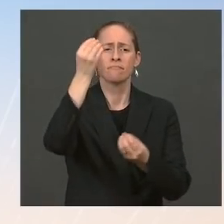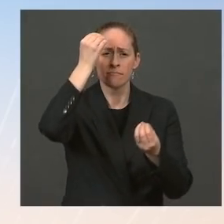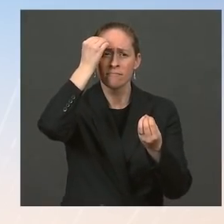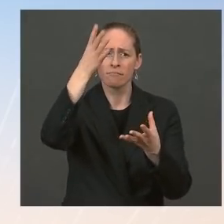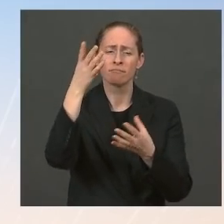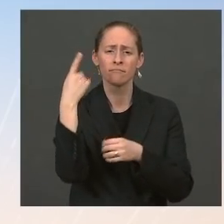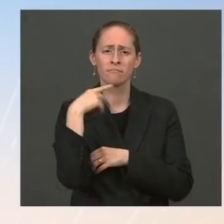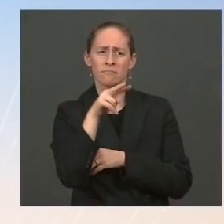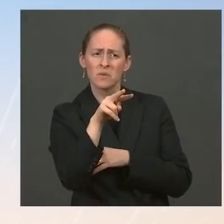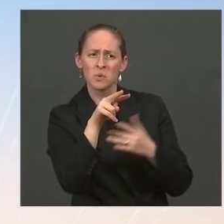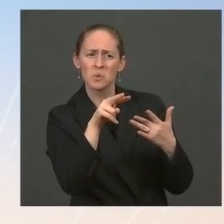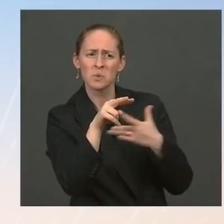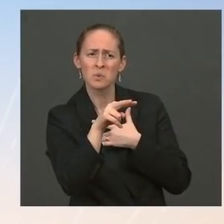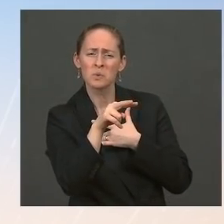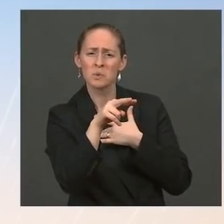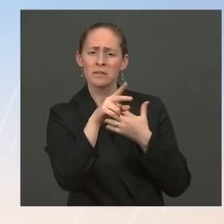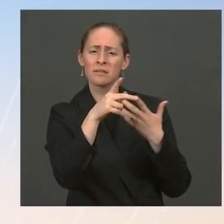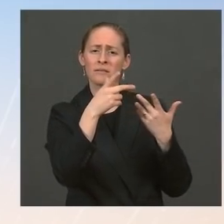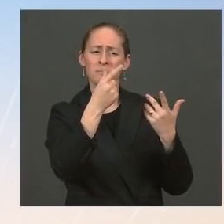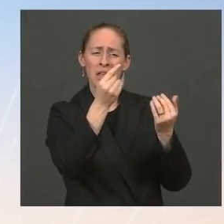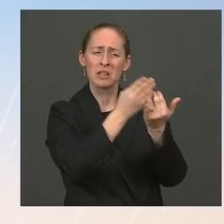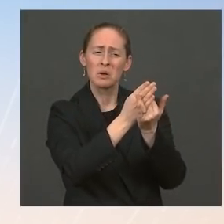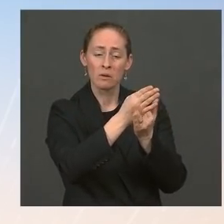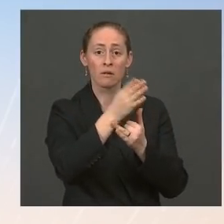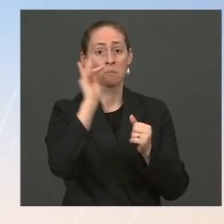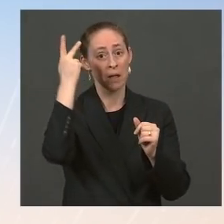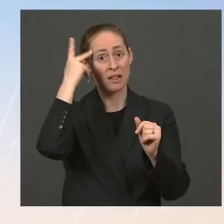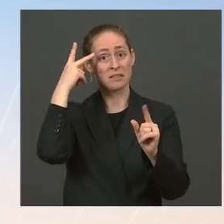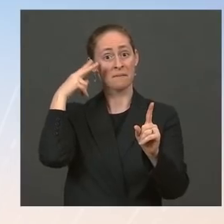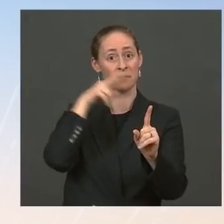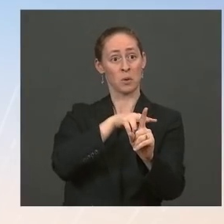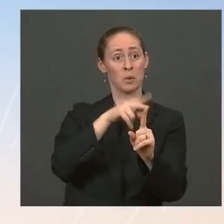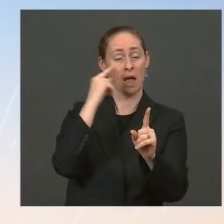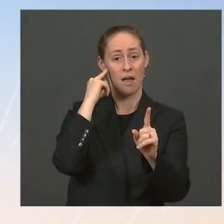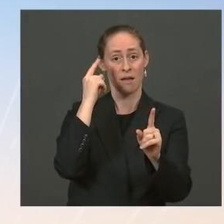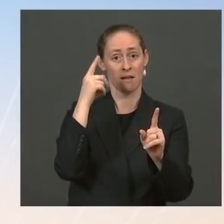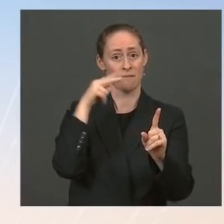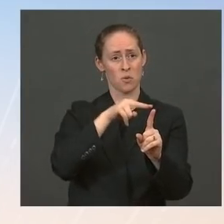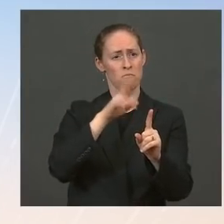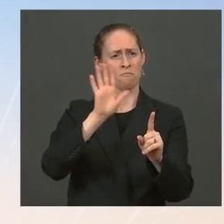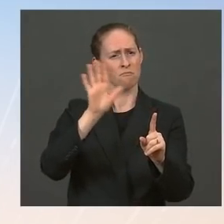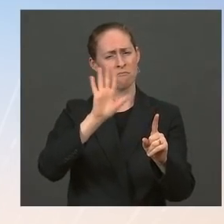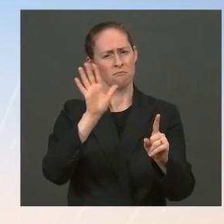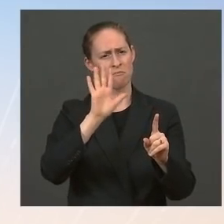And some of them were critical. They have every right -- every right to speak publicly about their points of view.